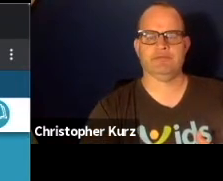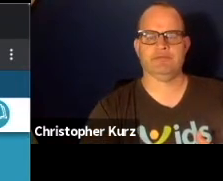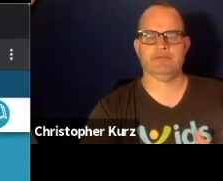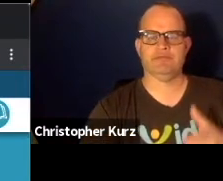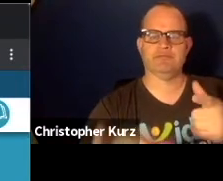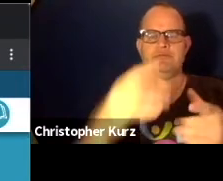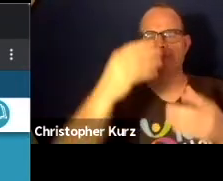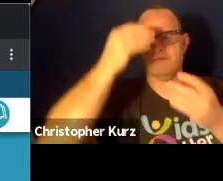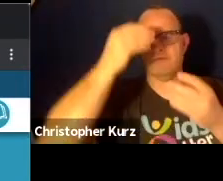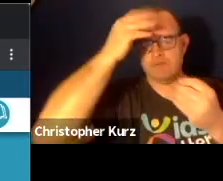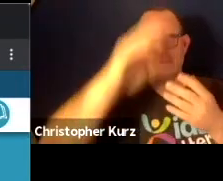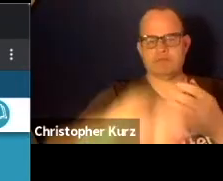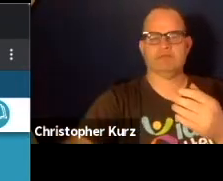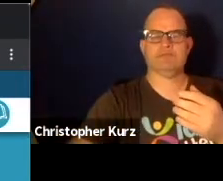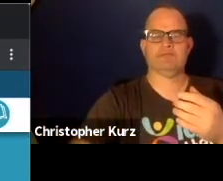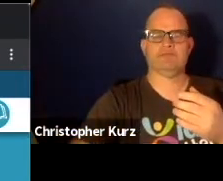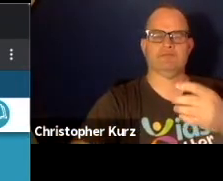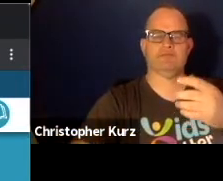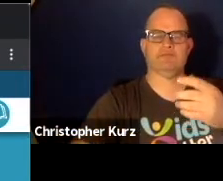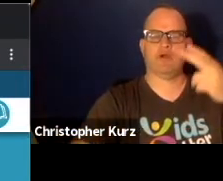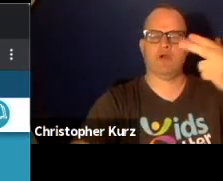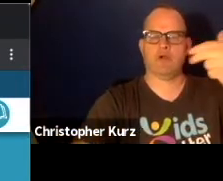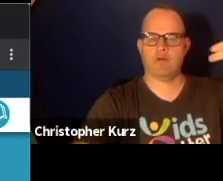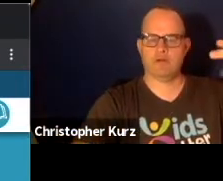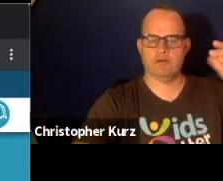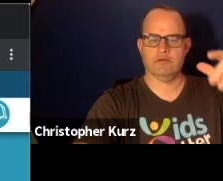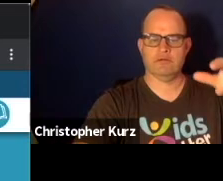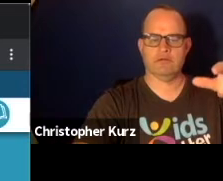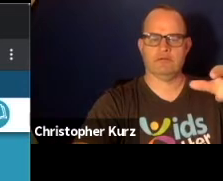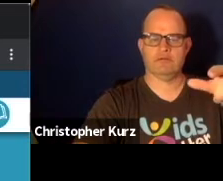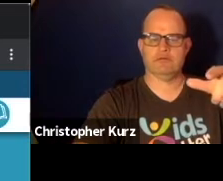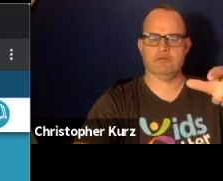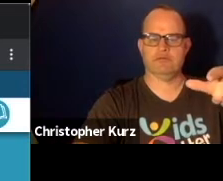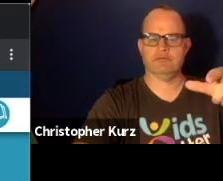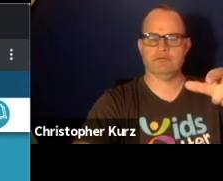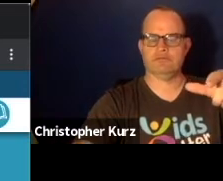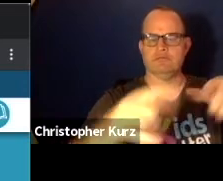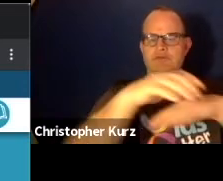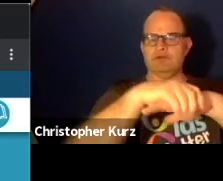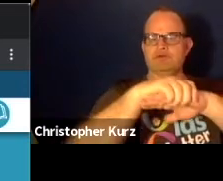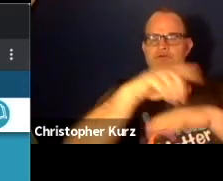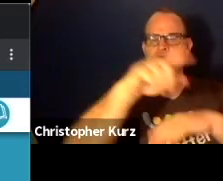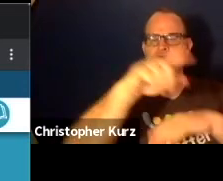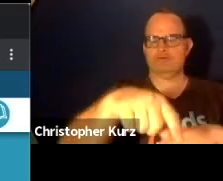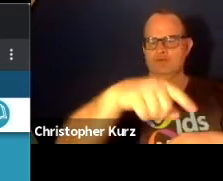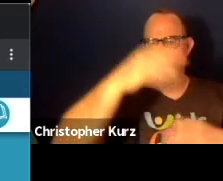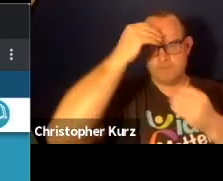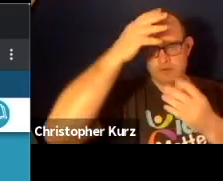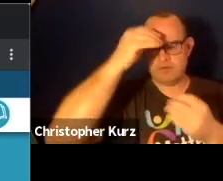So stepping through each page you can see that we have